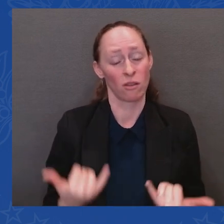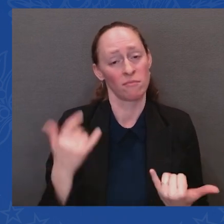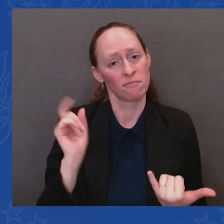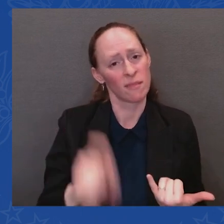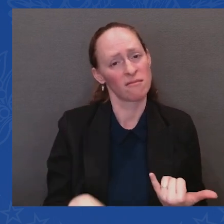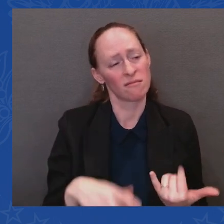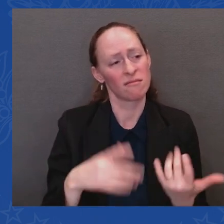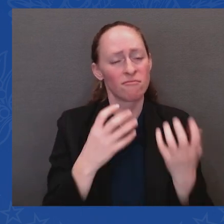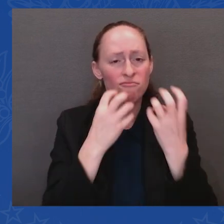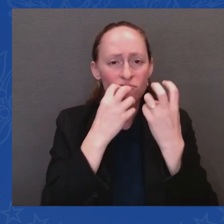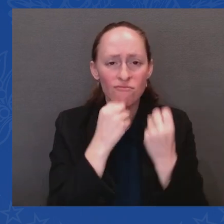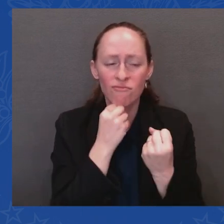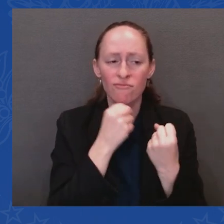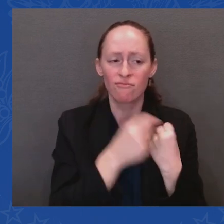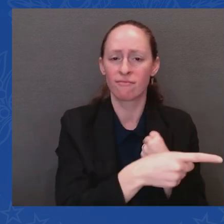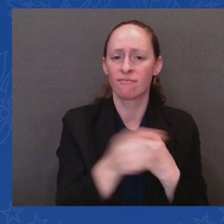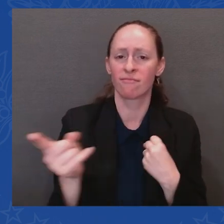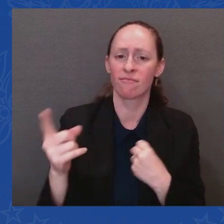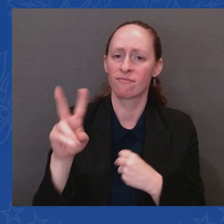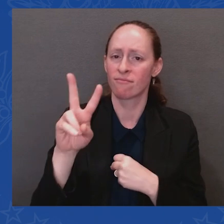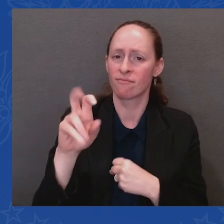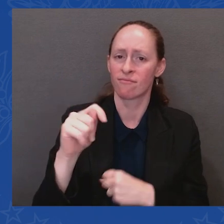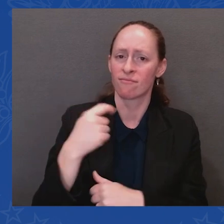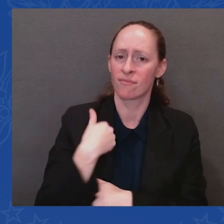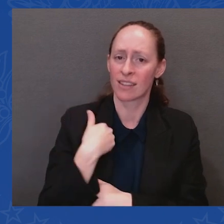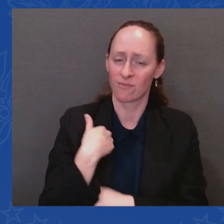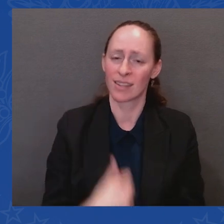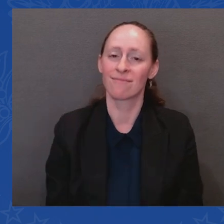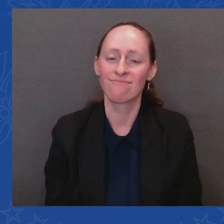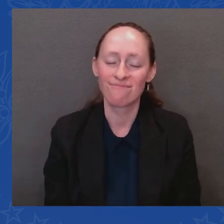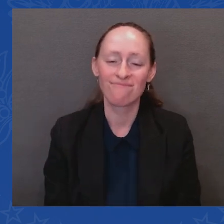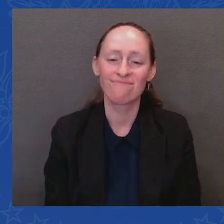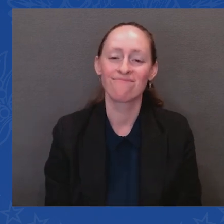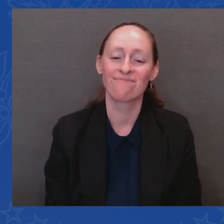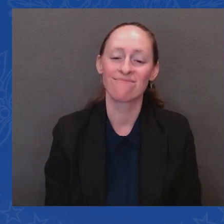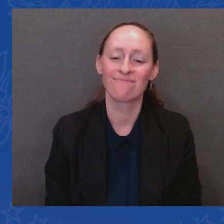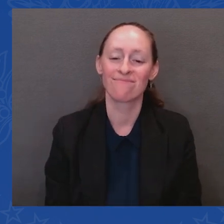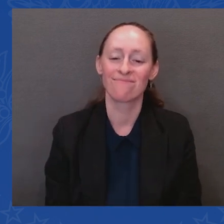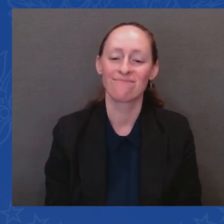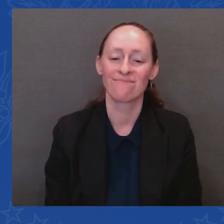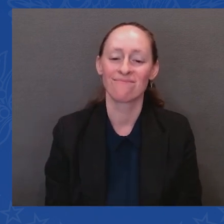As I stand here today, America's best and brightest